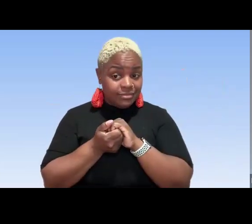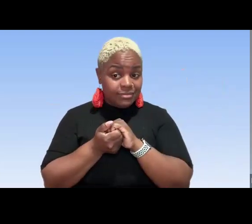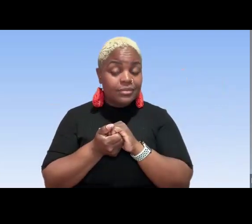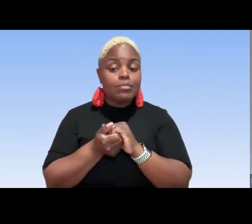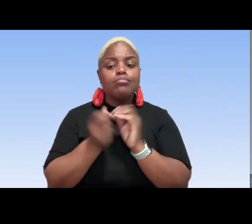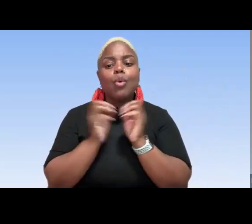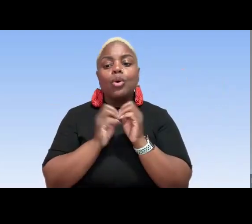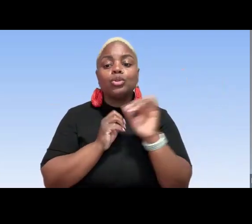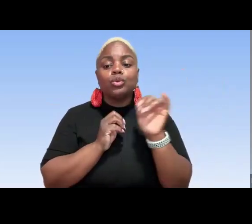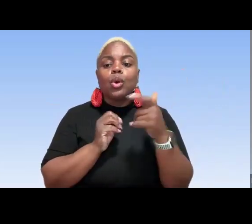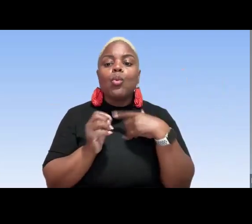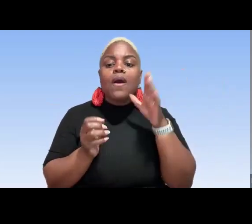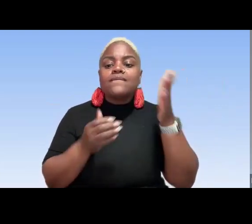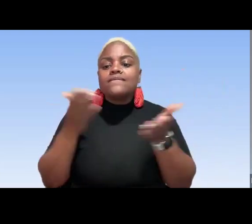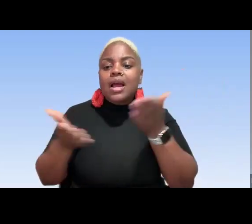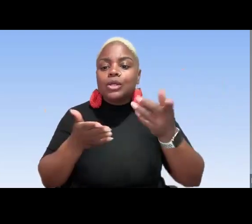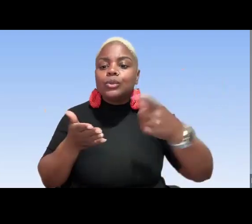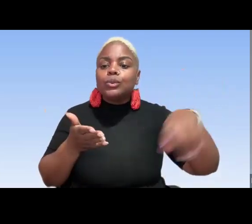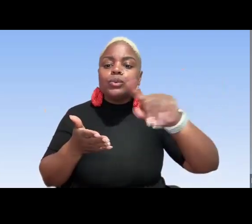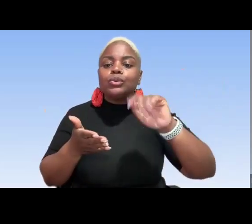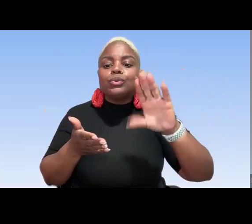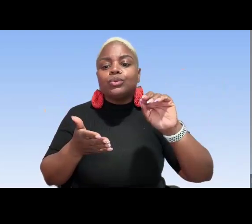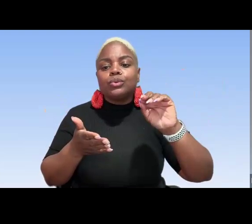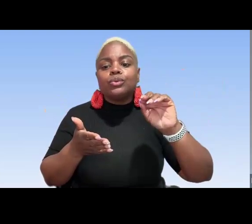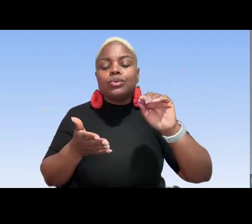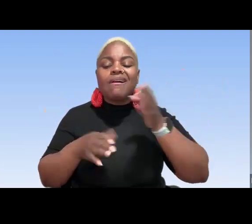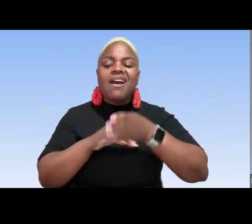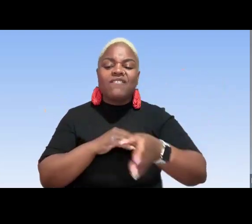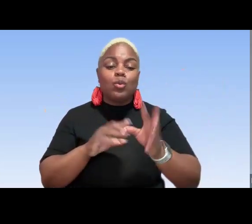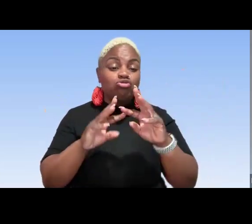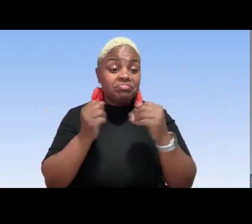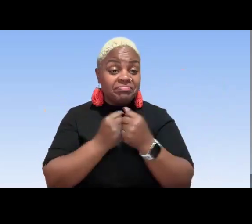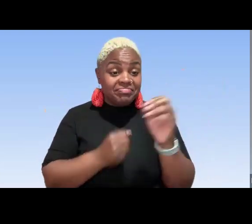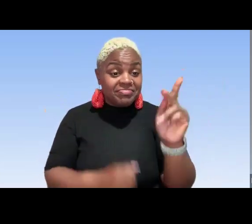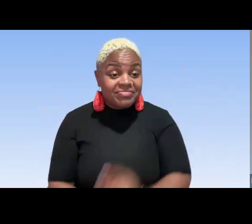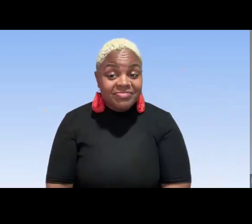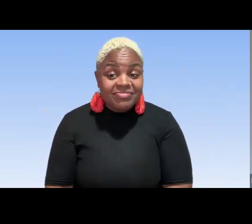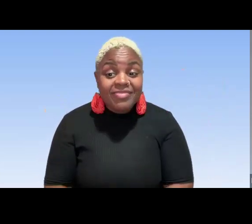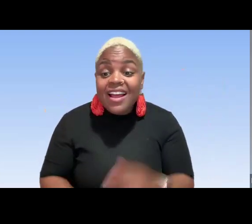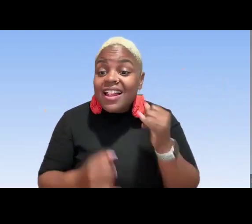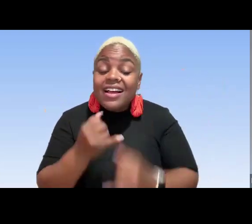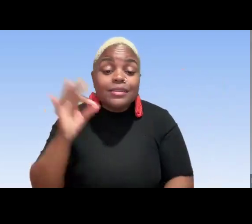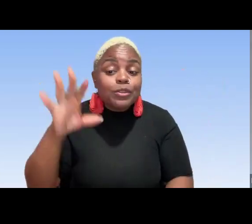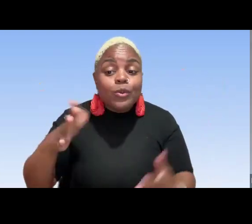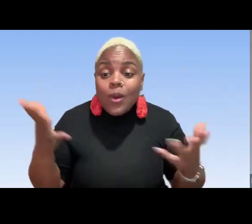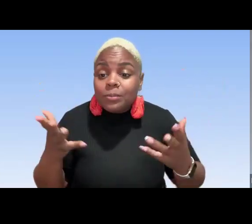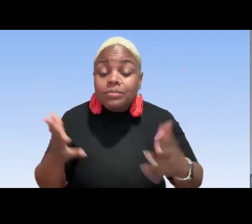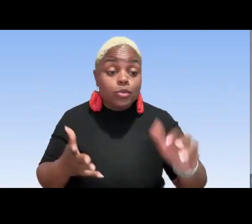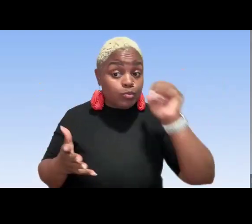um, post-workshop as well. The last thing that I wanted to mention is that tomorrow we are taking collective action.